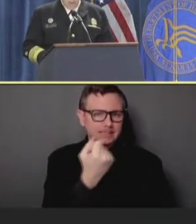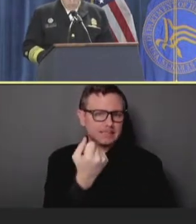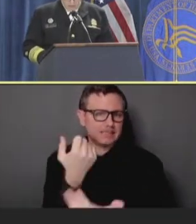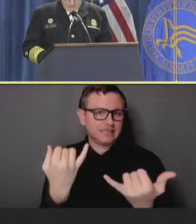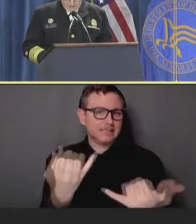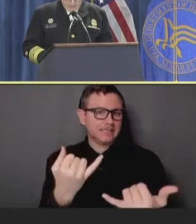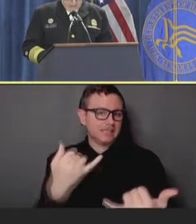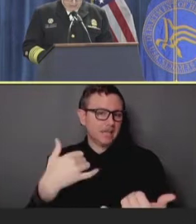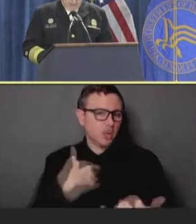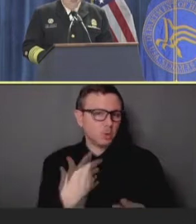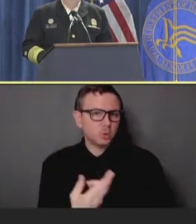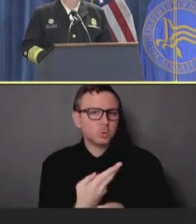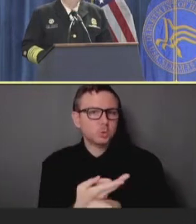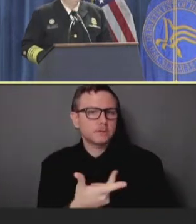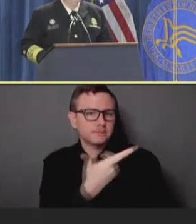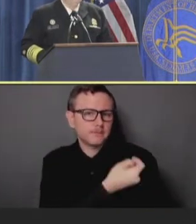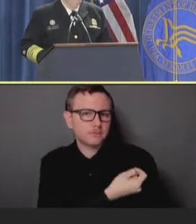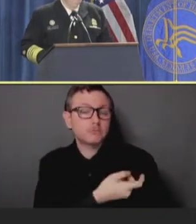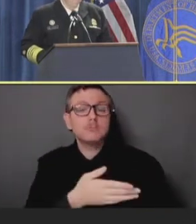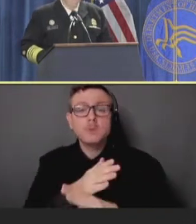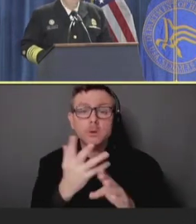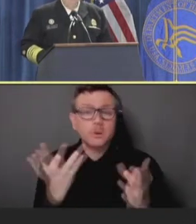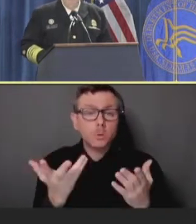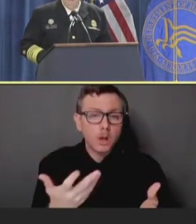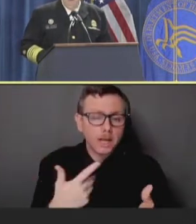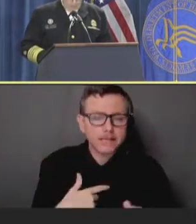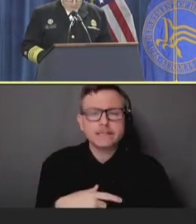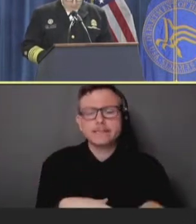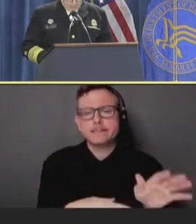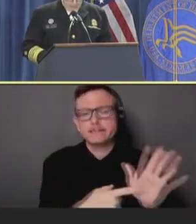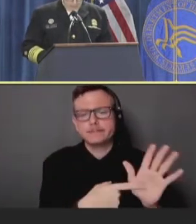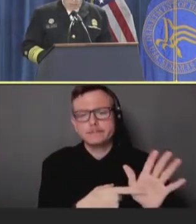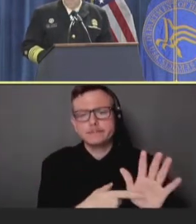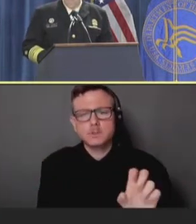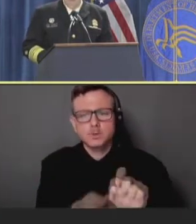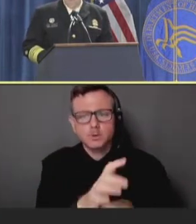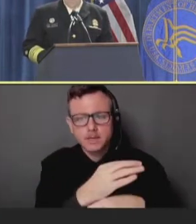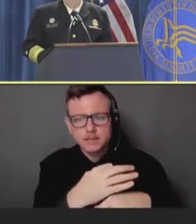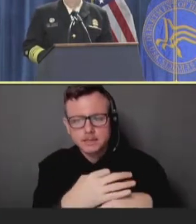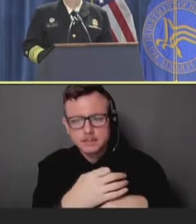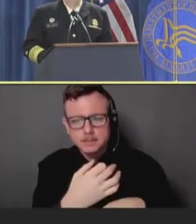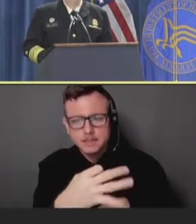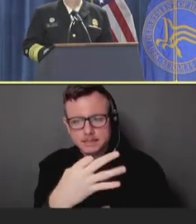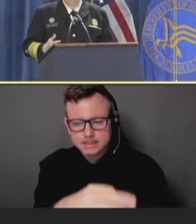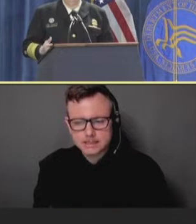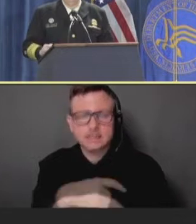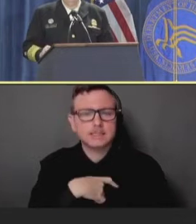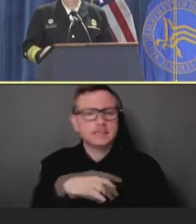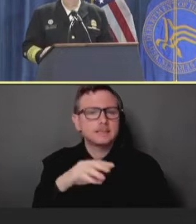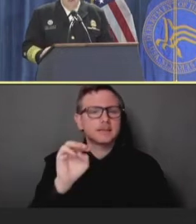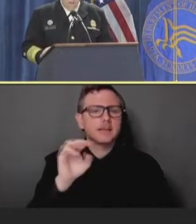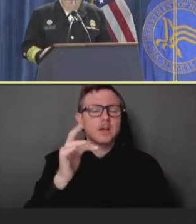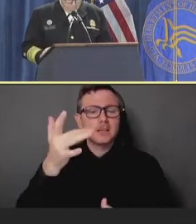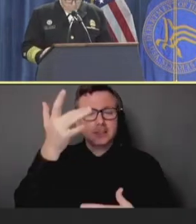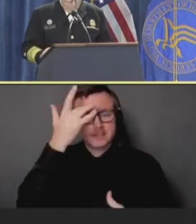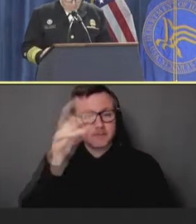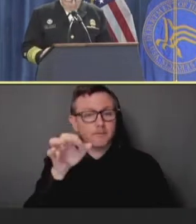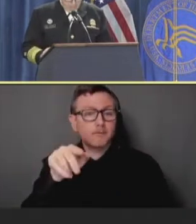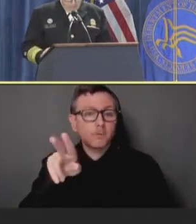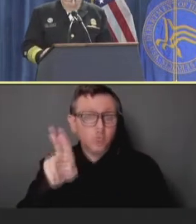to prevent diseases such as COVID-19, influenza, monkeypox, and of course, polio.